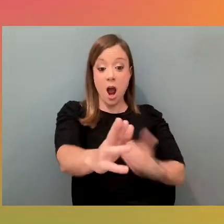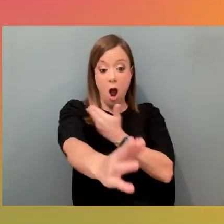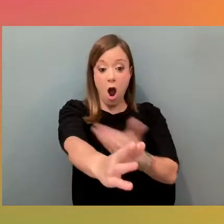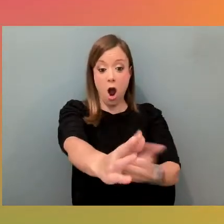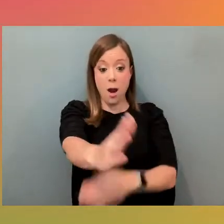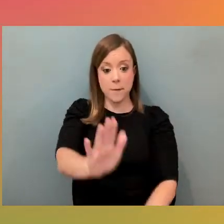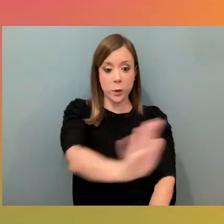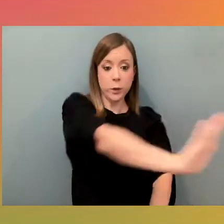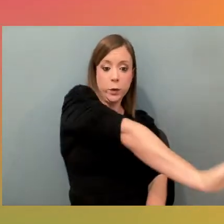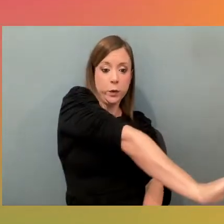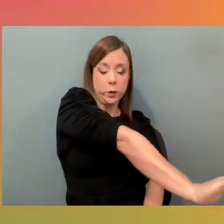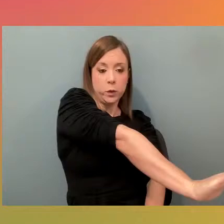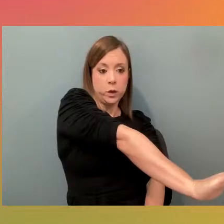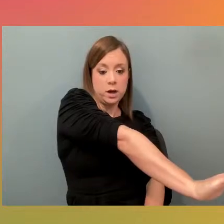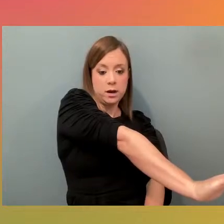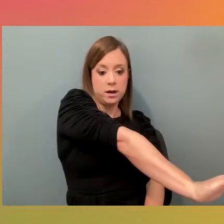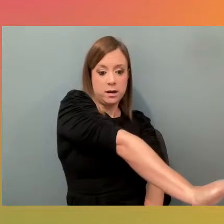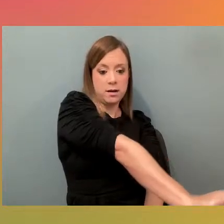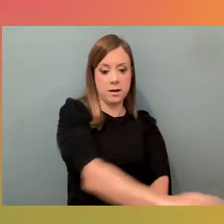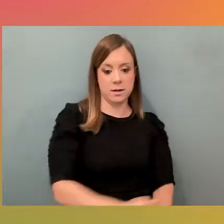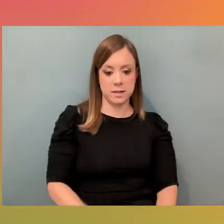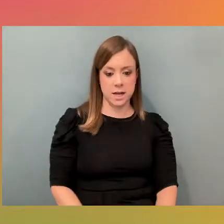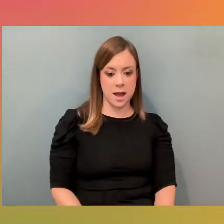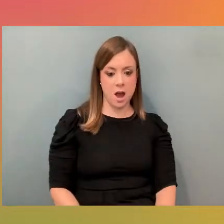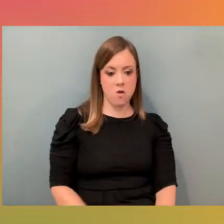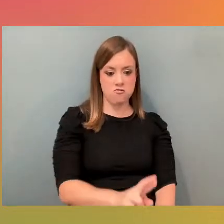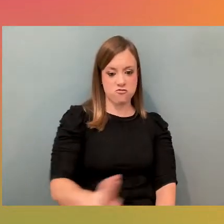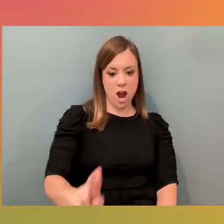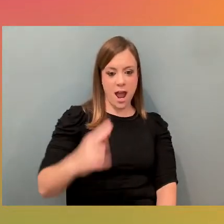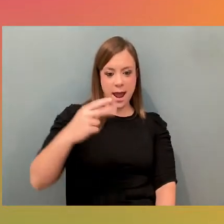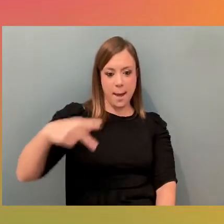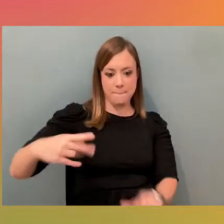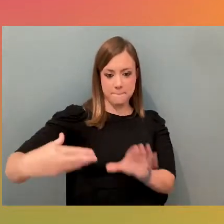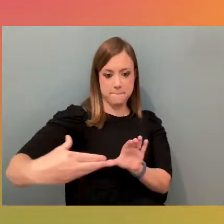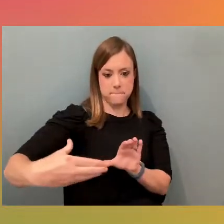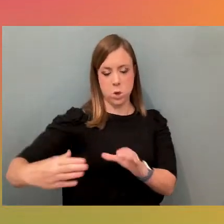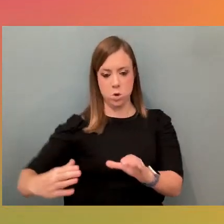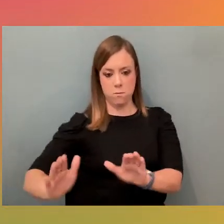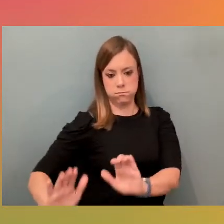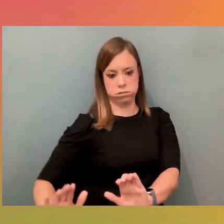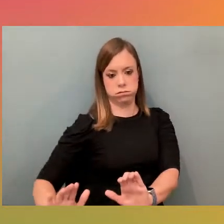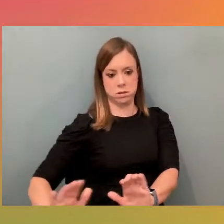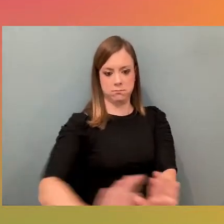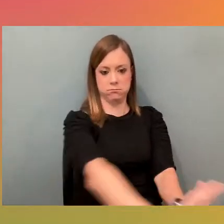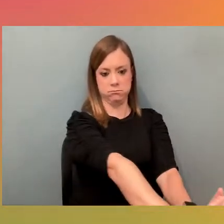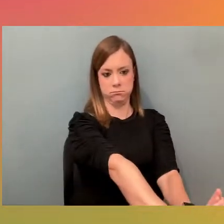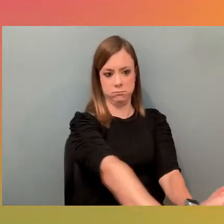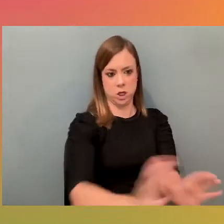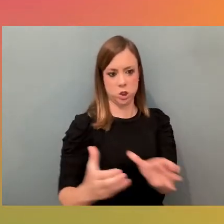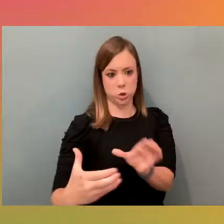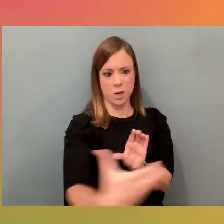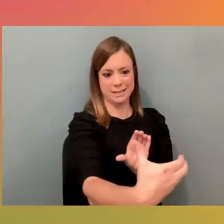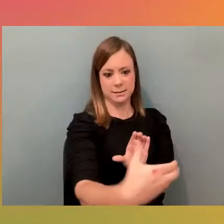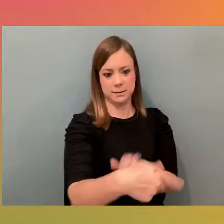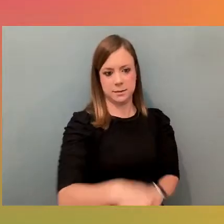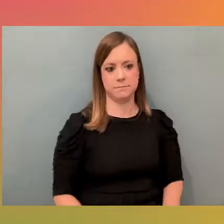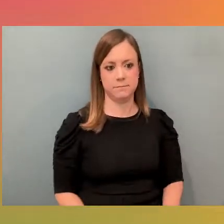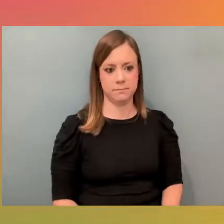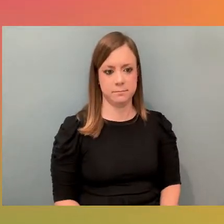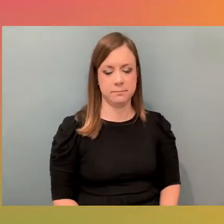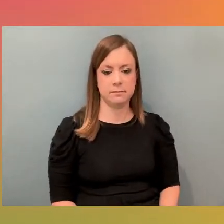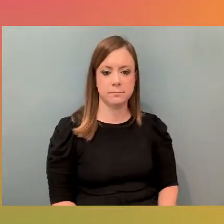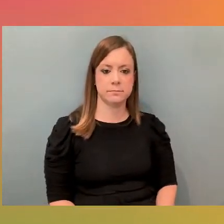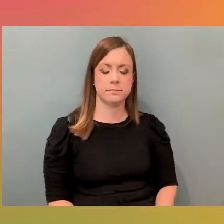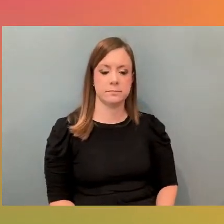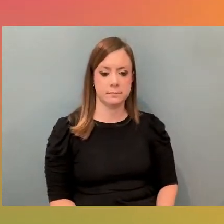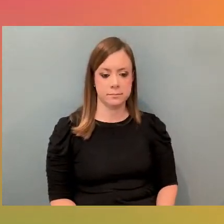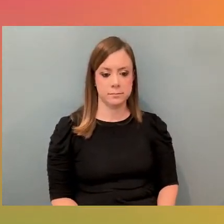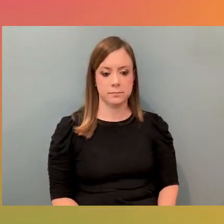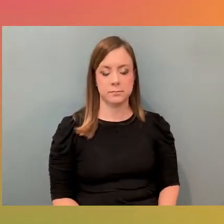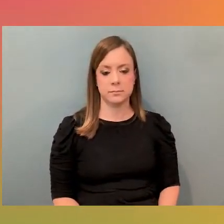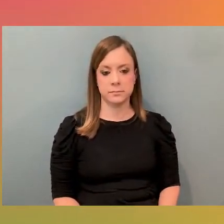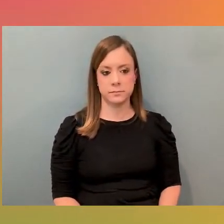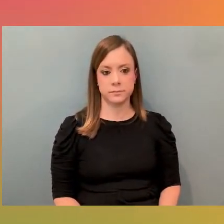REACH WITH THE RIGHT ARM AND